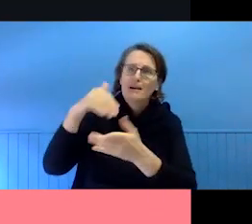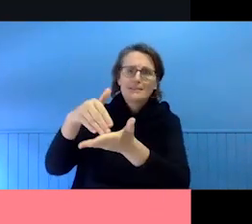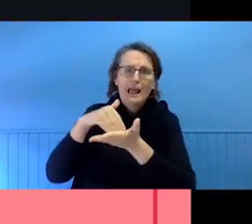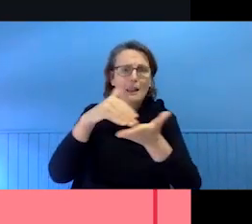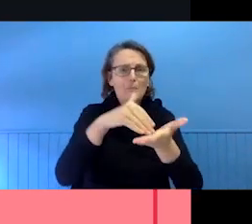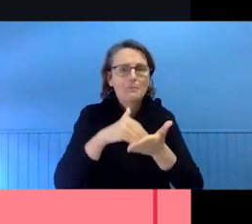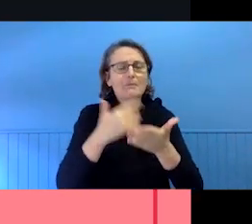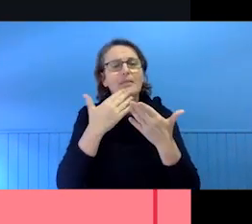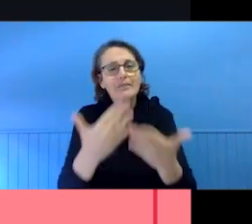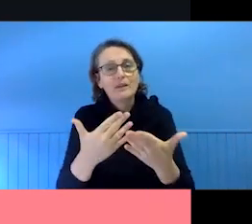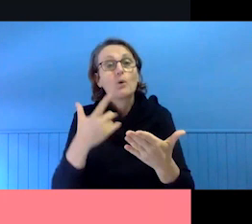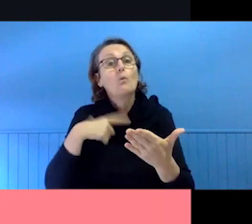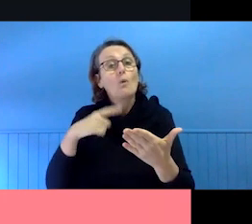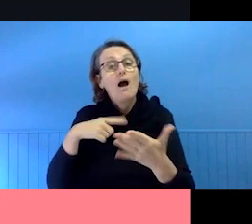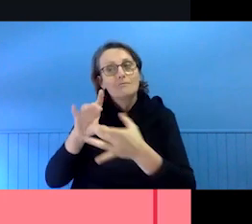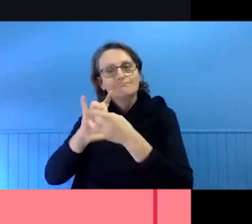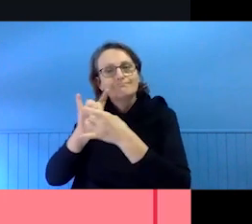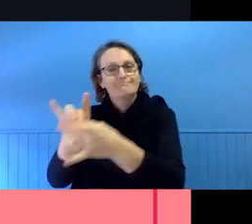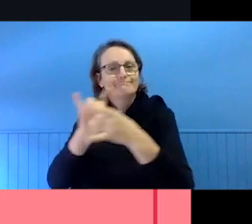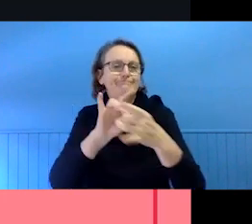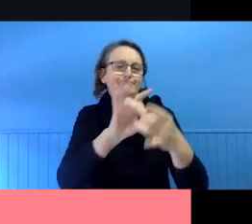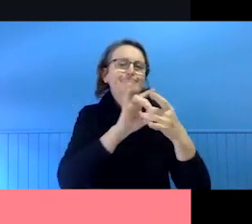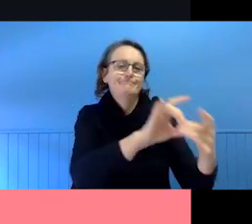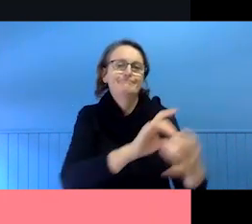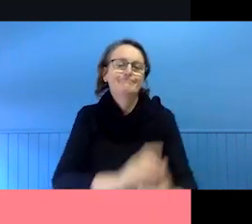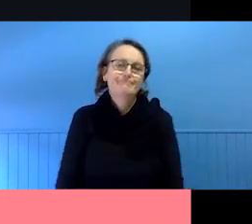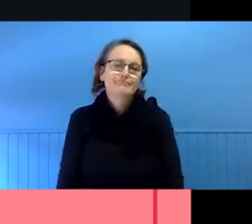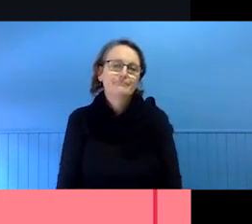terms of maintaining really strong relationships, sending a hand